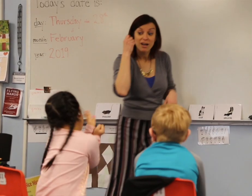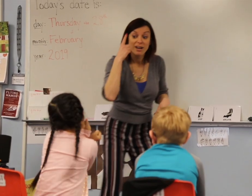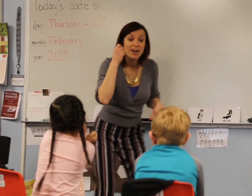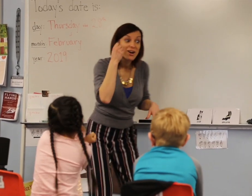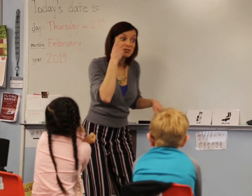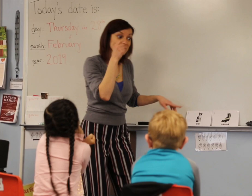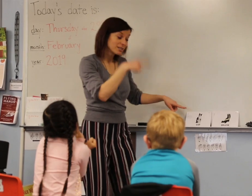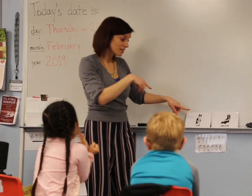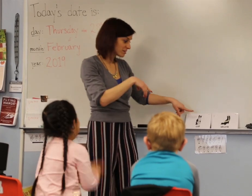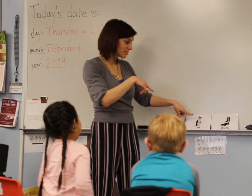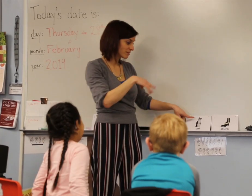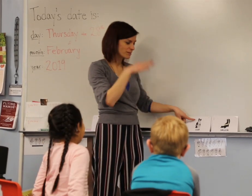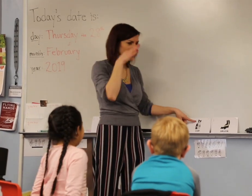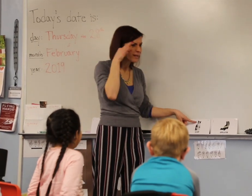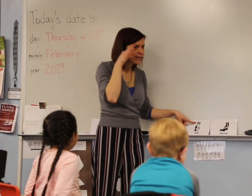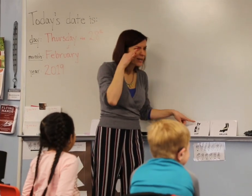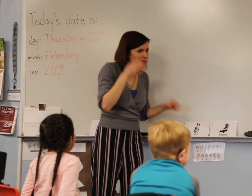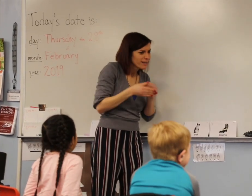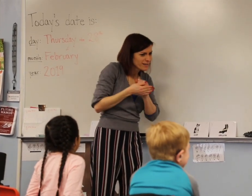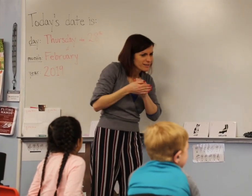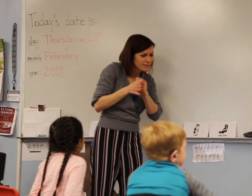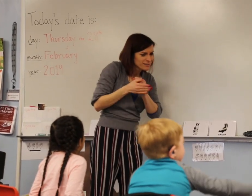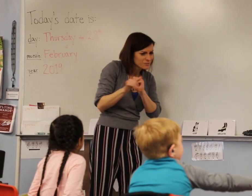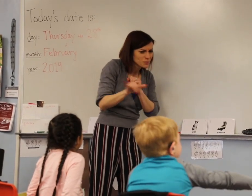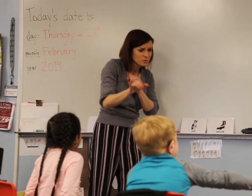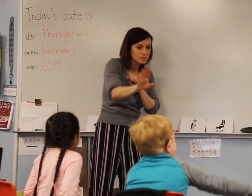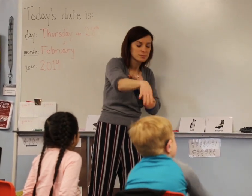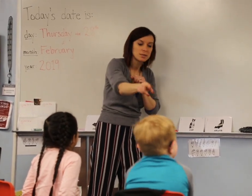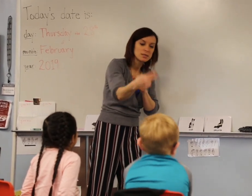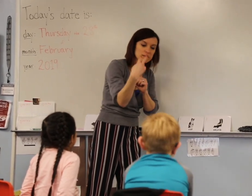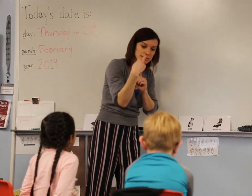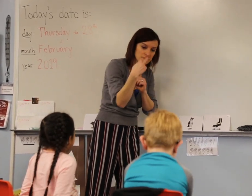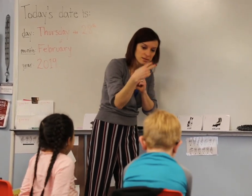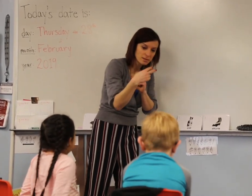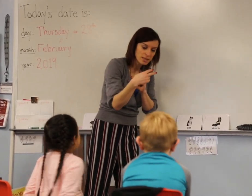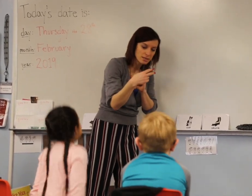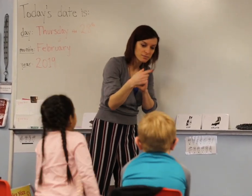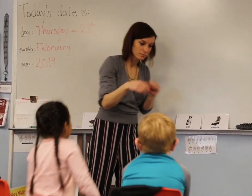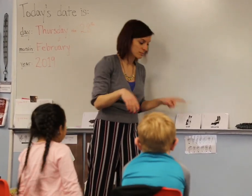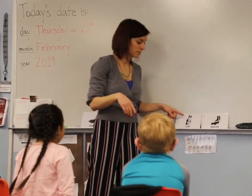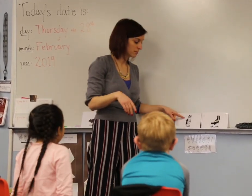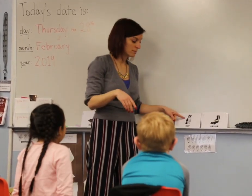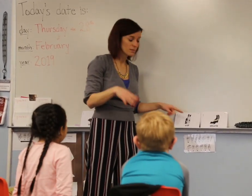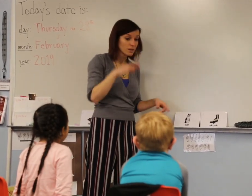and so they come in at three and hopefully they've had the birth to three